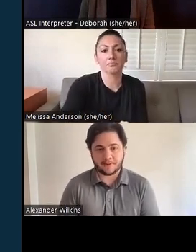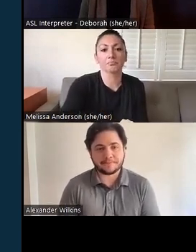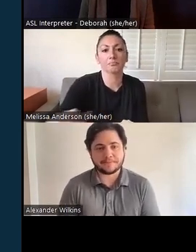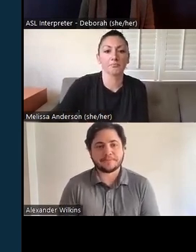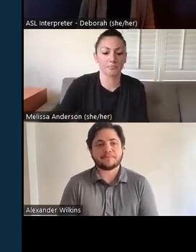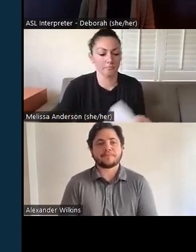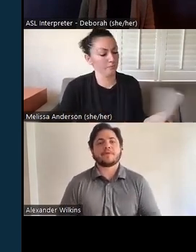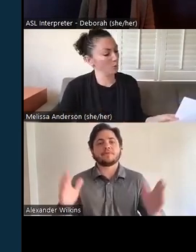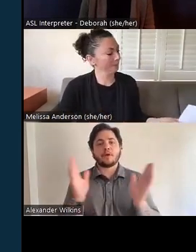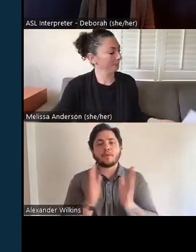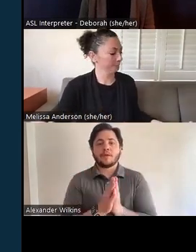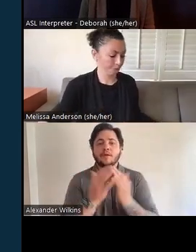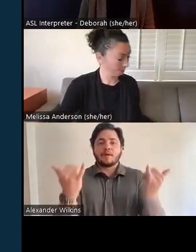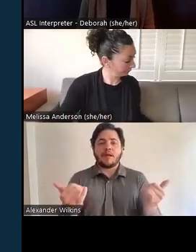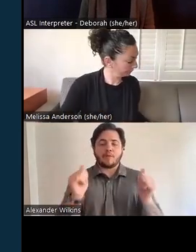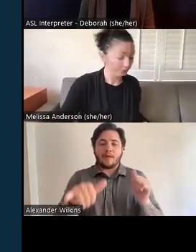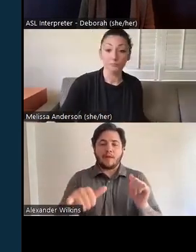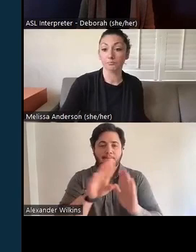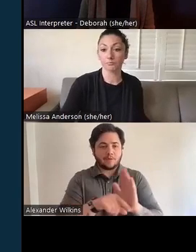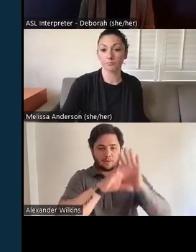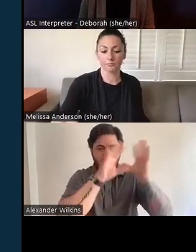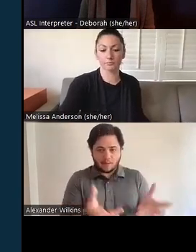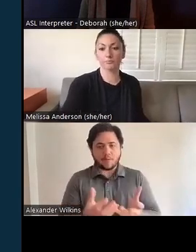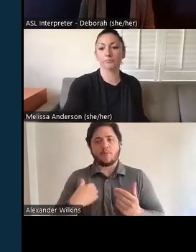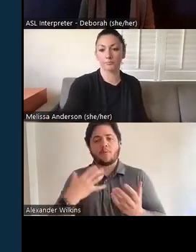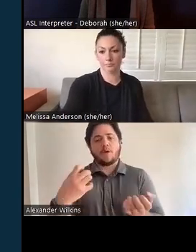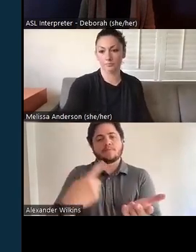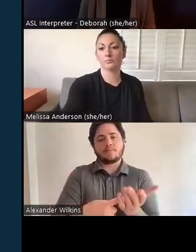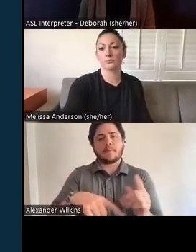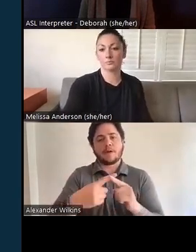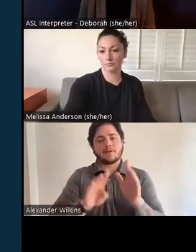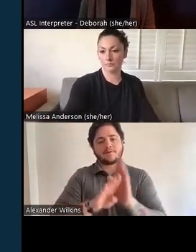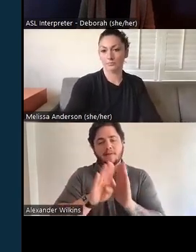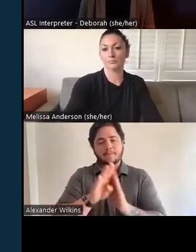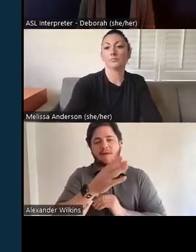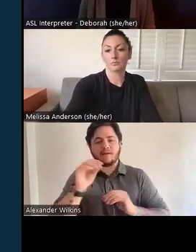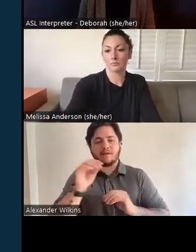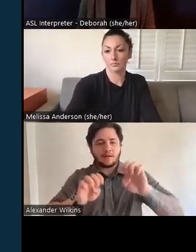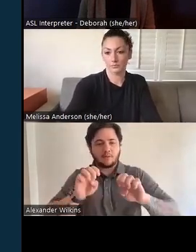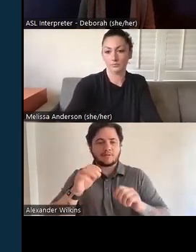is expertly tailored to meet the needs of deaf people. So with that background,